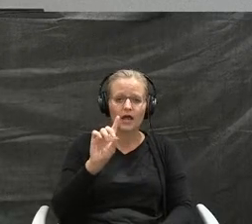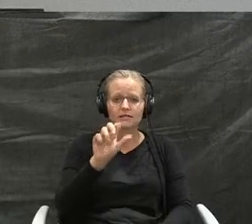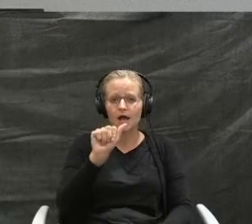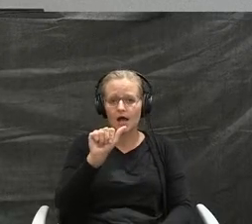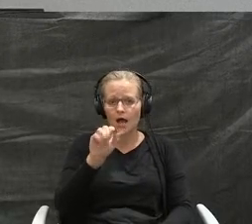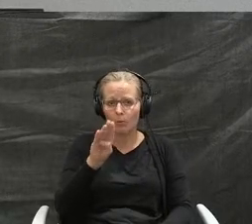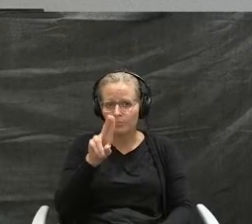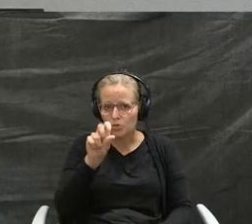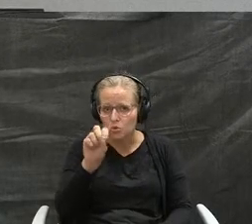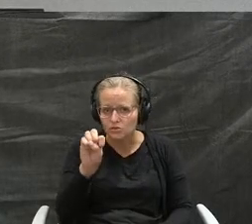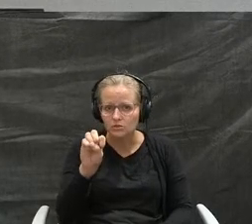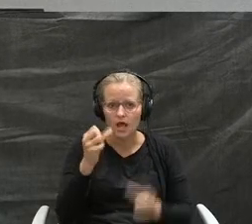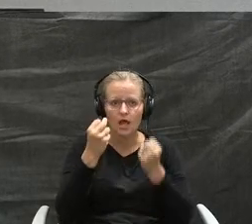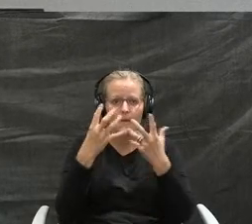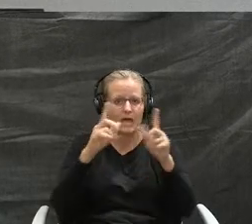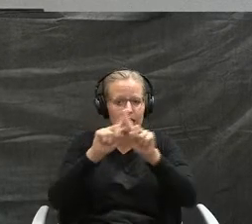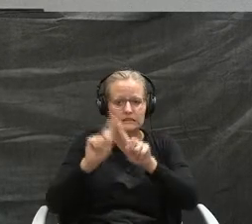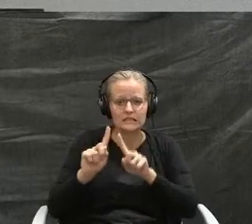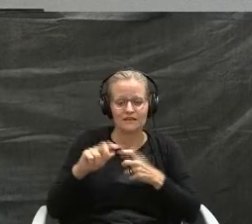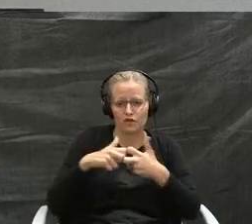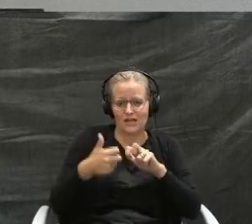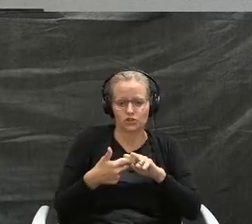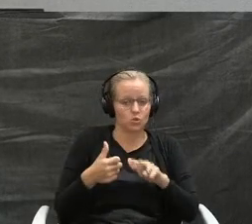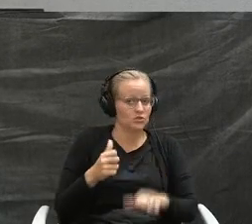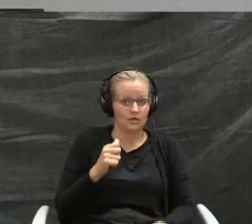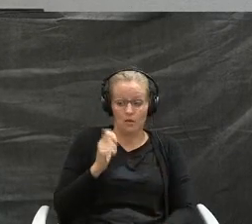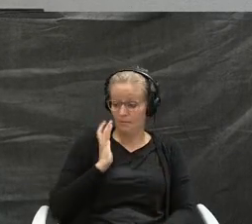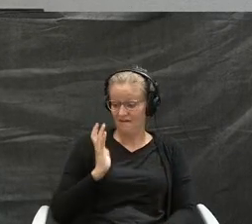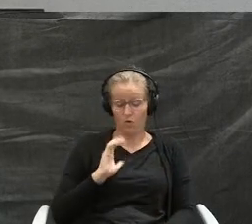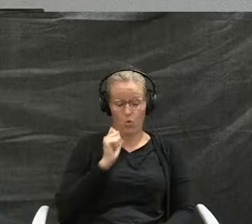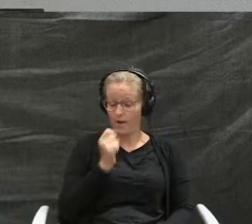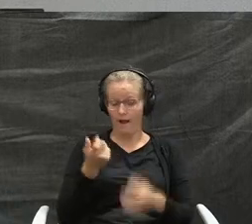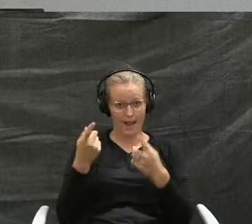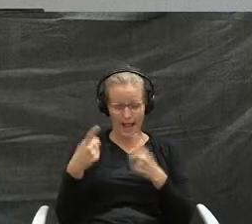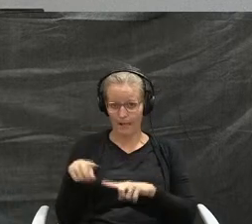occurring in the degree they are now before the closure.